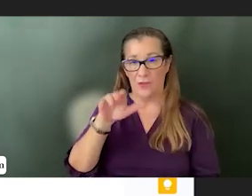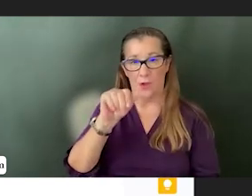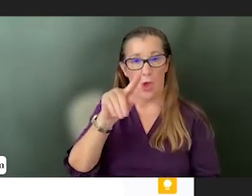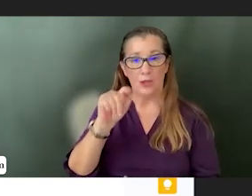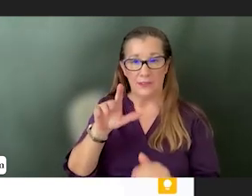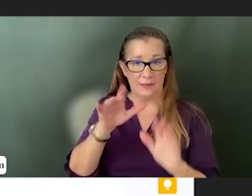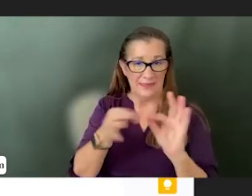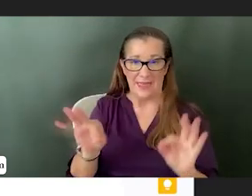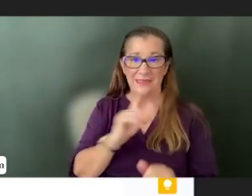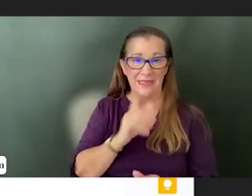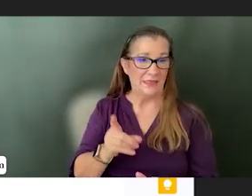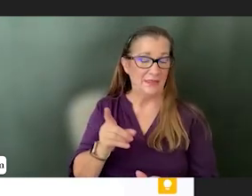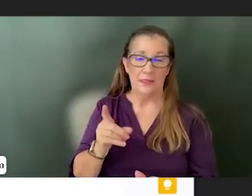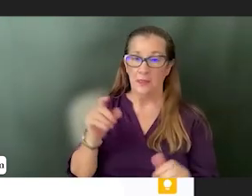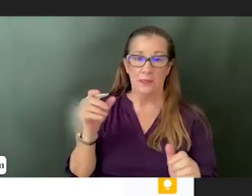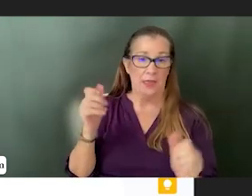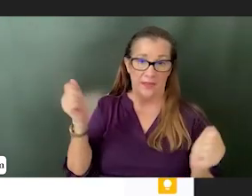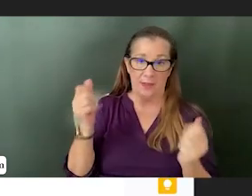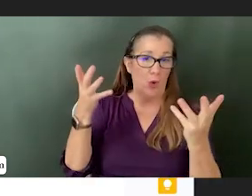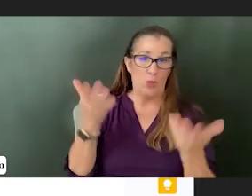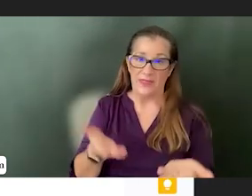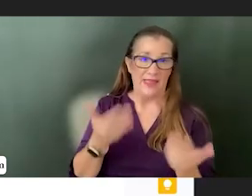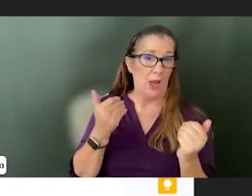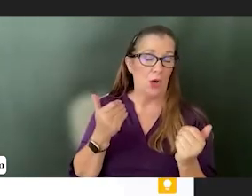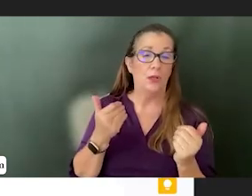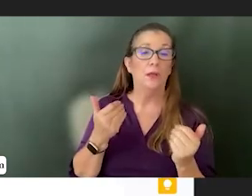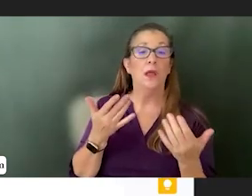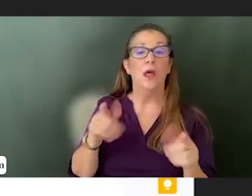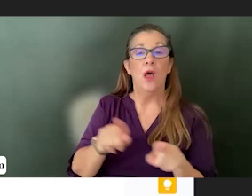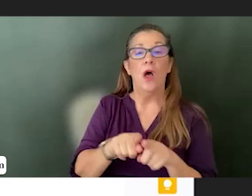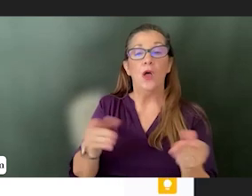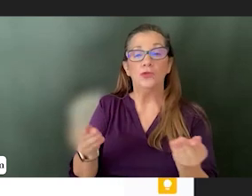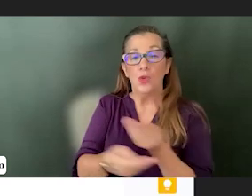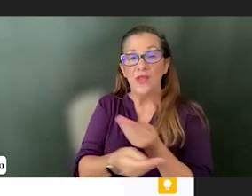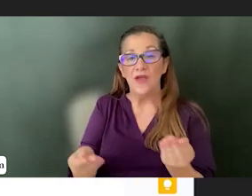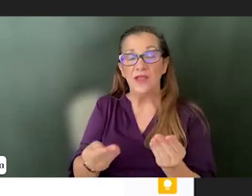Boom. And that is all there. You can also navigate to it by doing that.